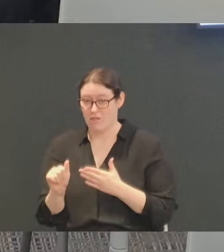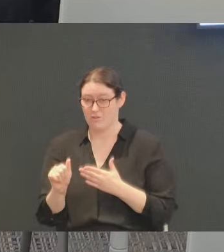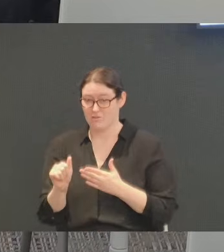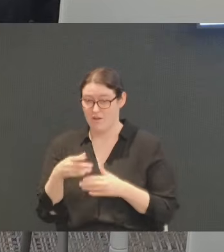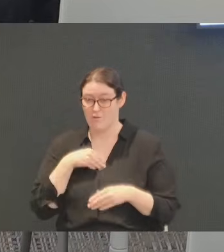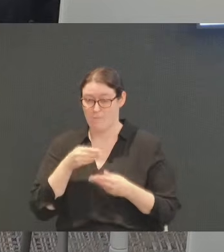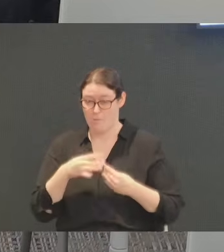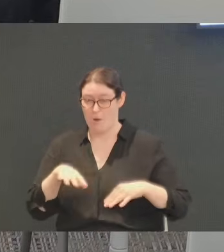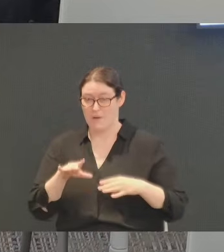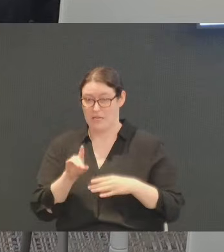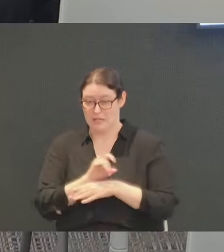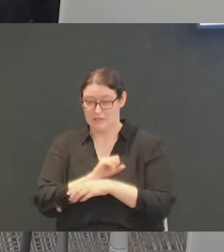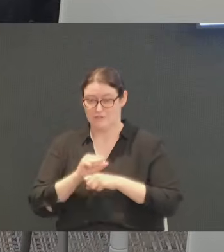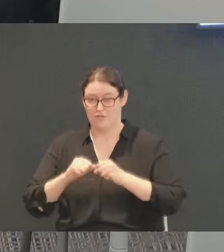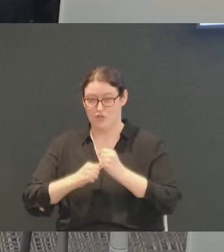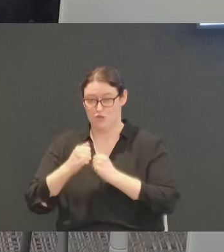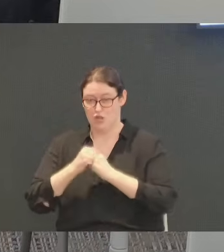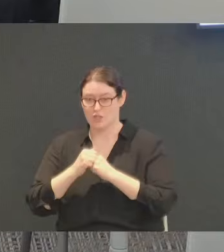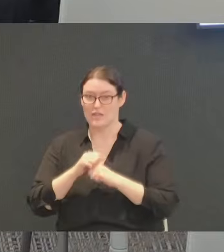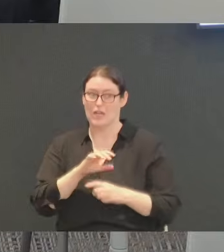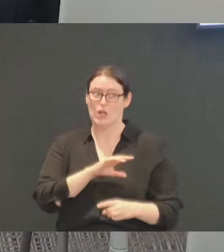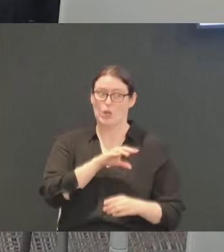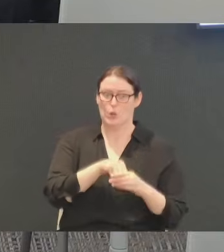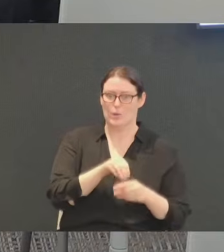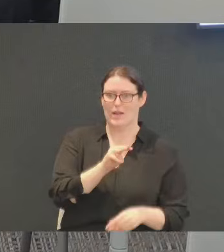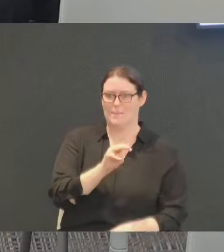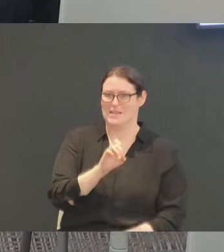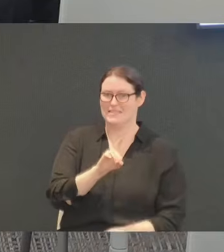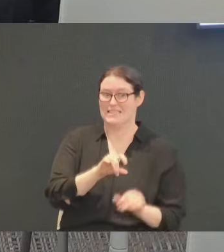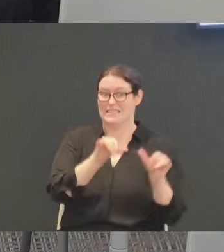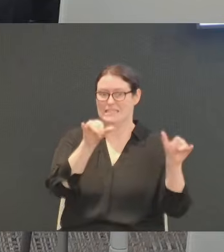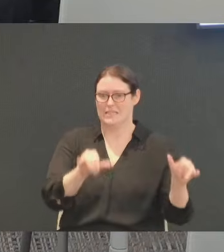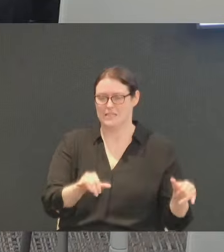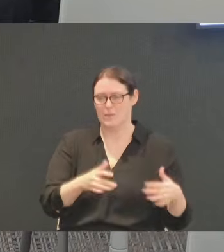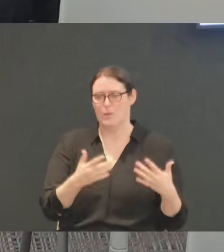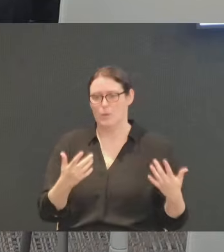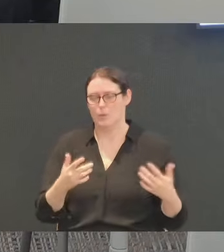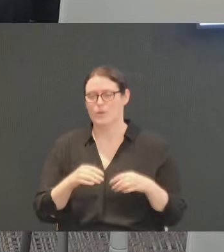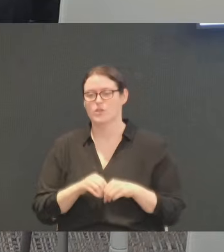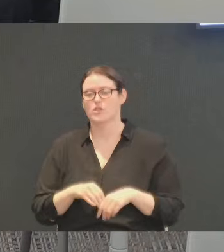including critical portions of the MSD system. This funding is spread over three years, and